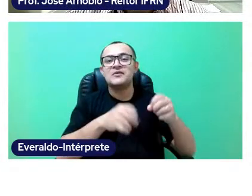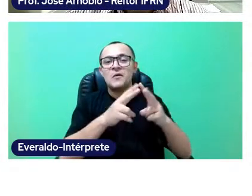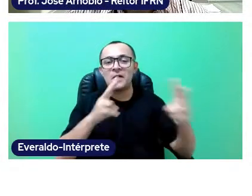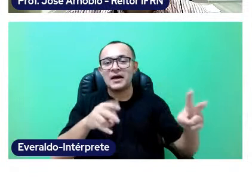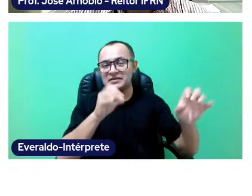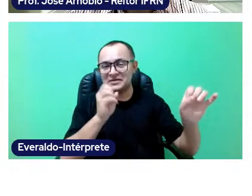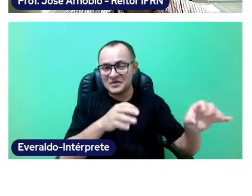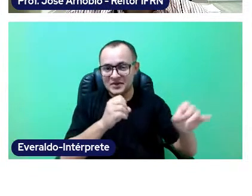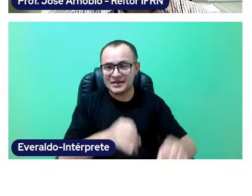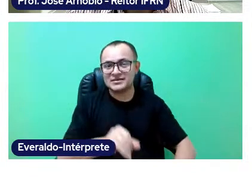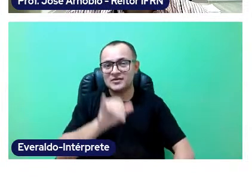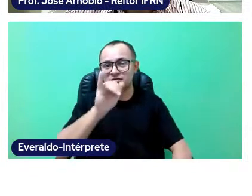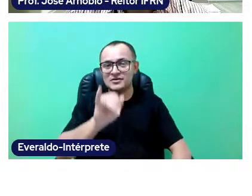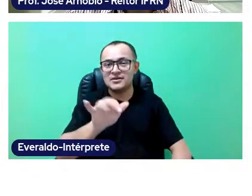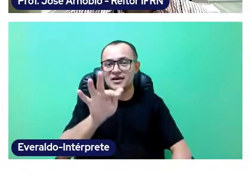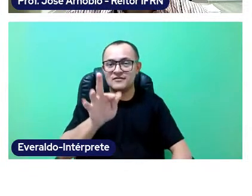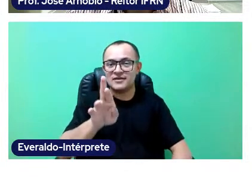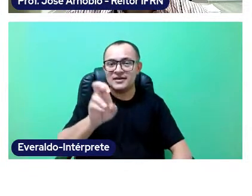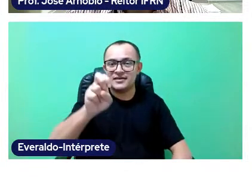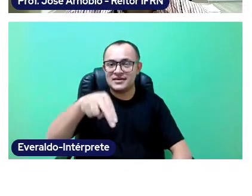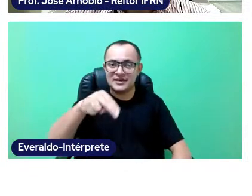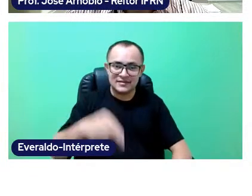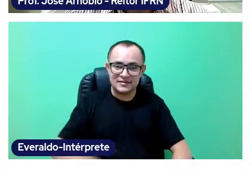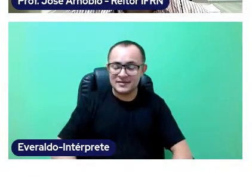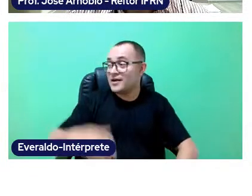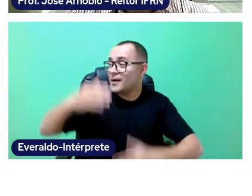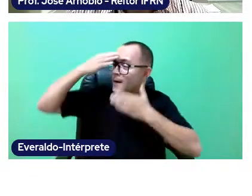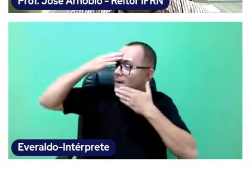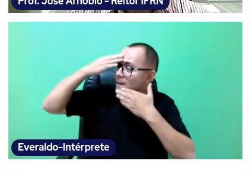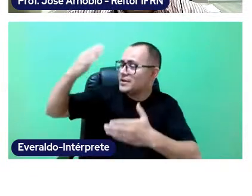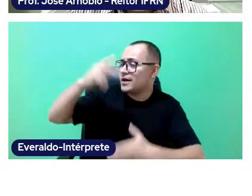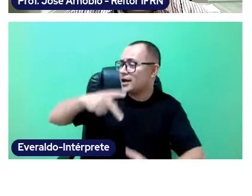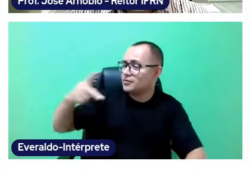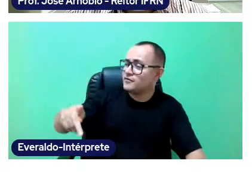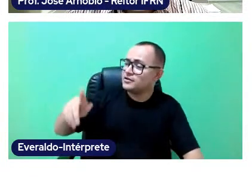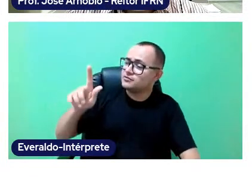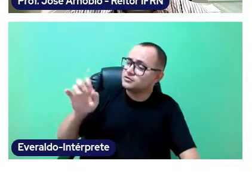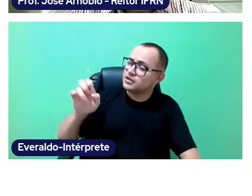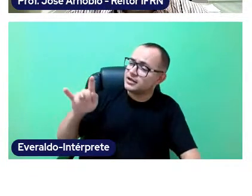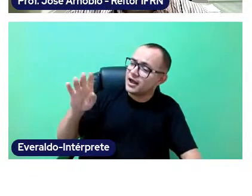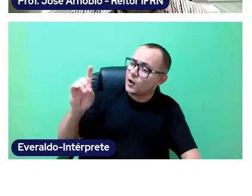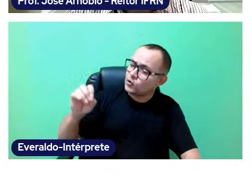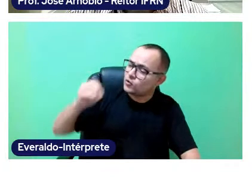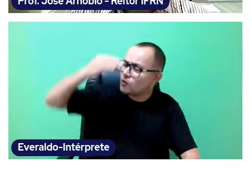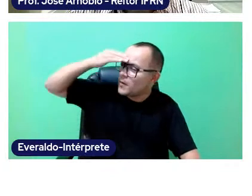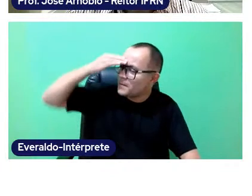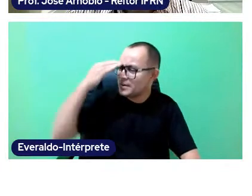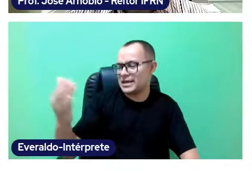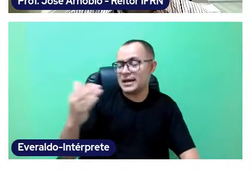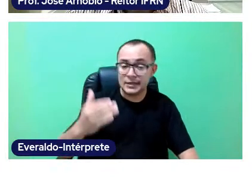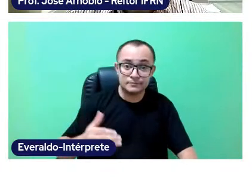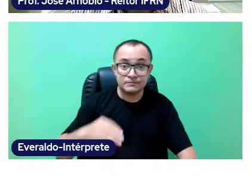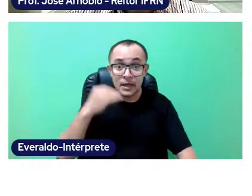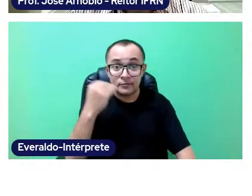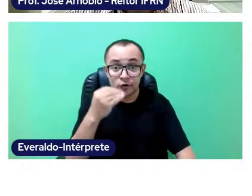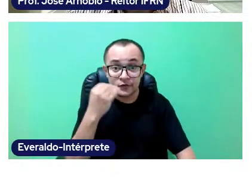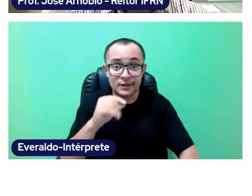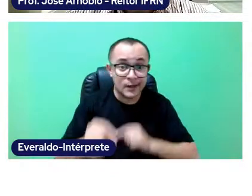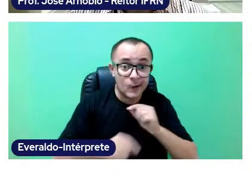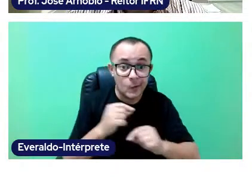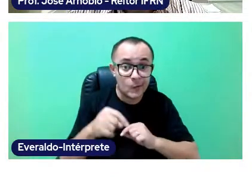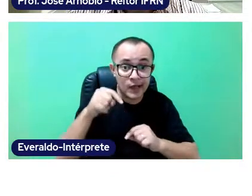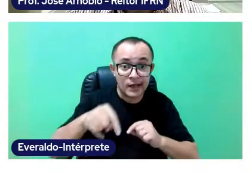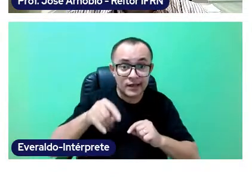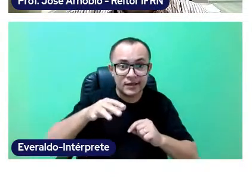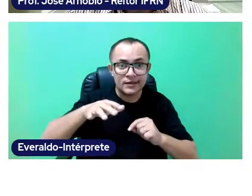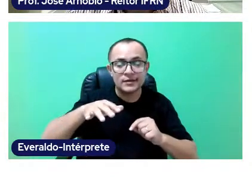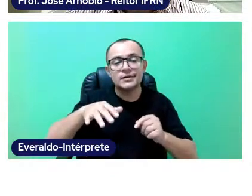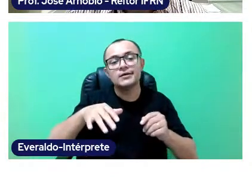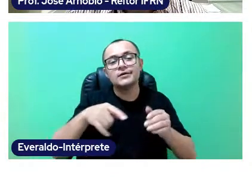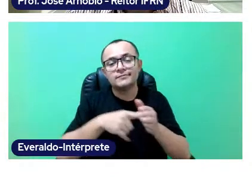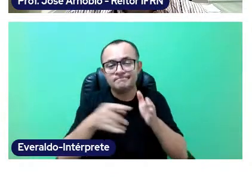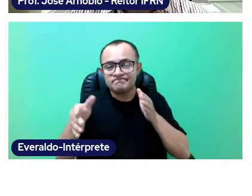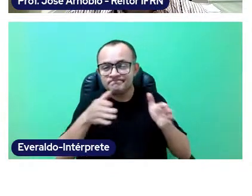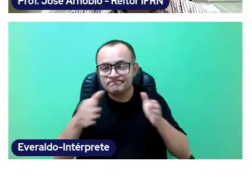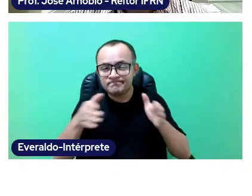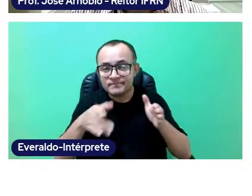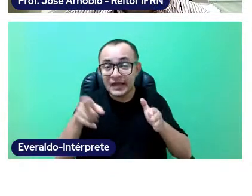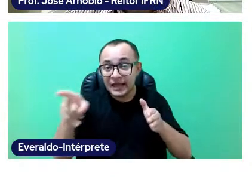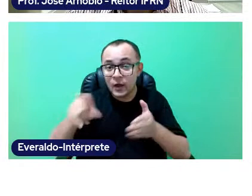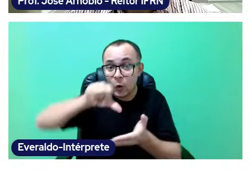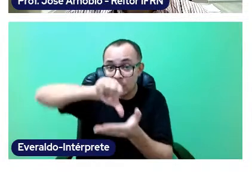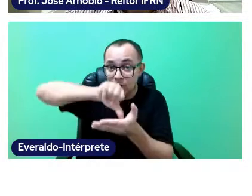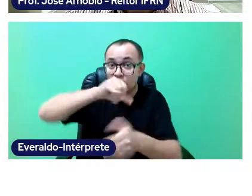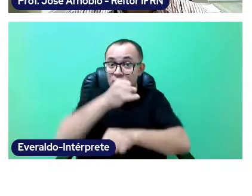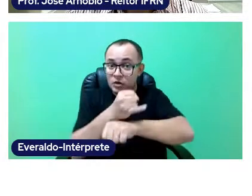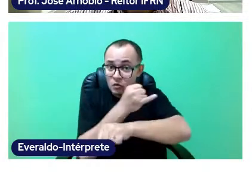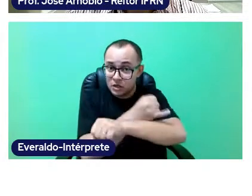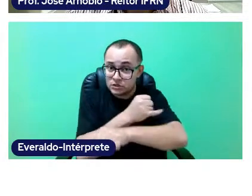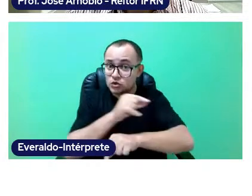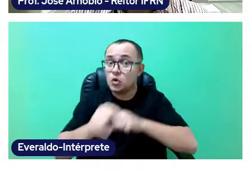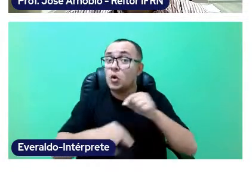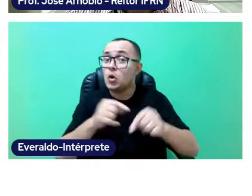Thank you very much, professor Geraldo. I would like to take the opportunity to use this space to publicize the fact that Campus Ipanguaçu has strongly supported